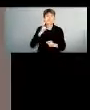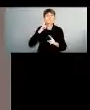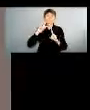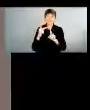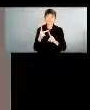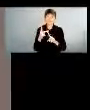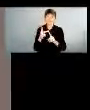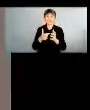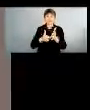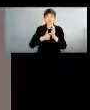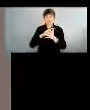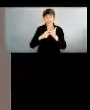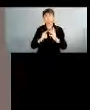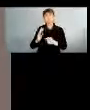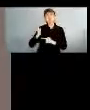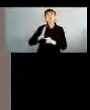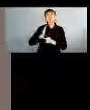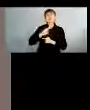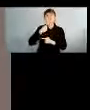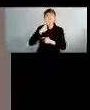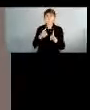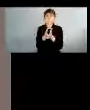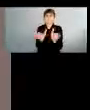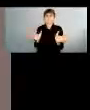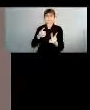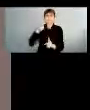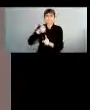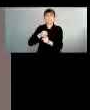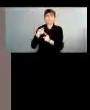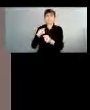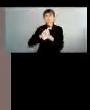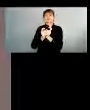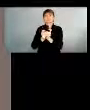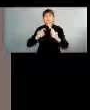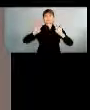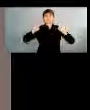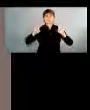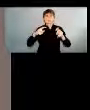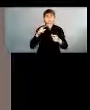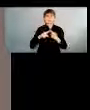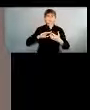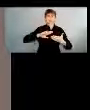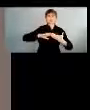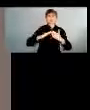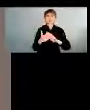called public impact is now described as community connection.